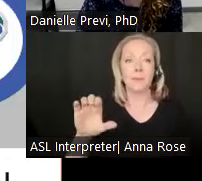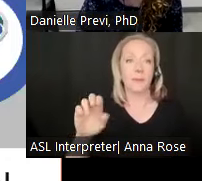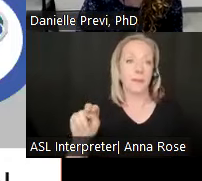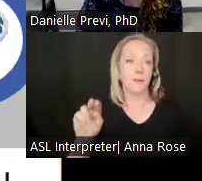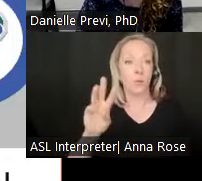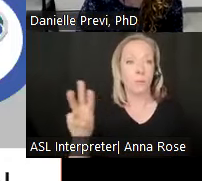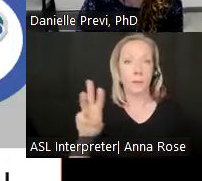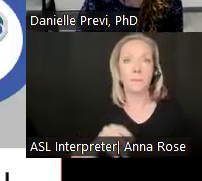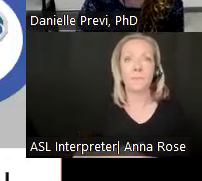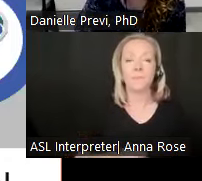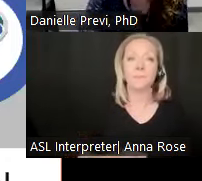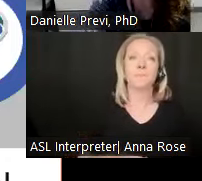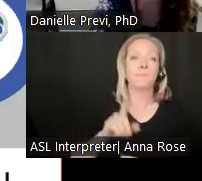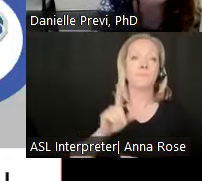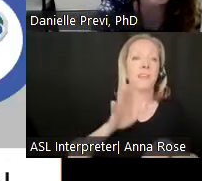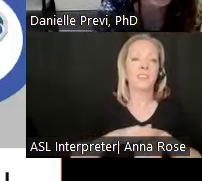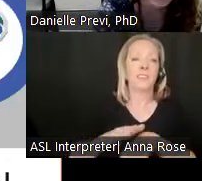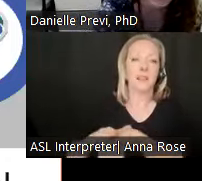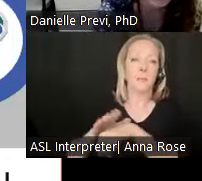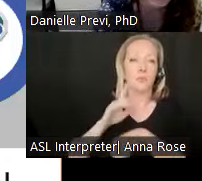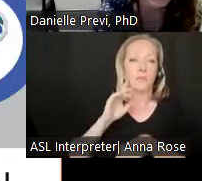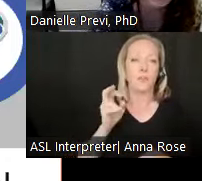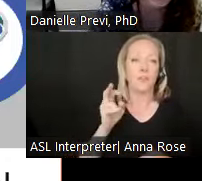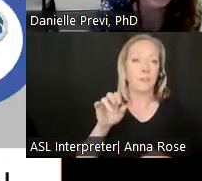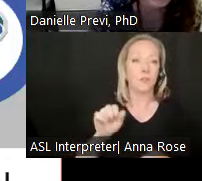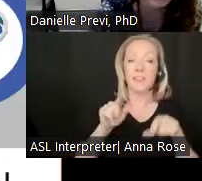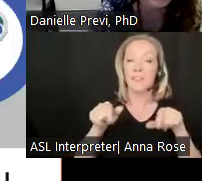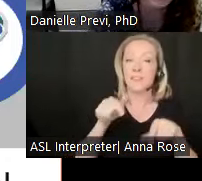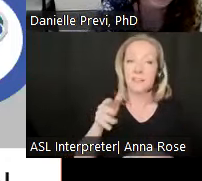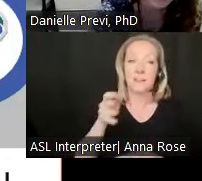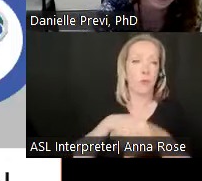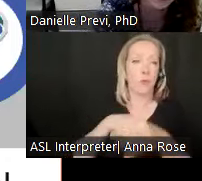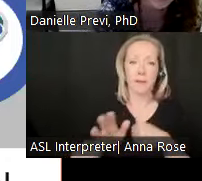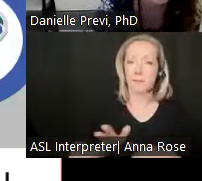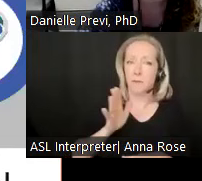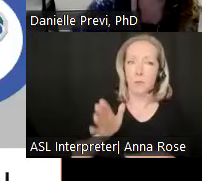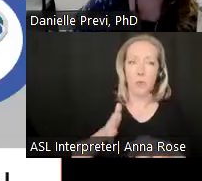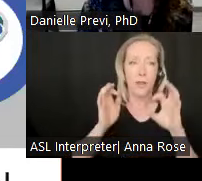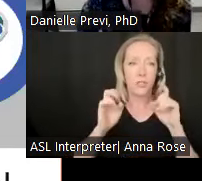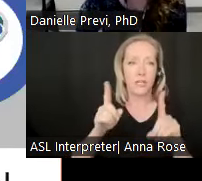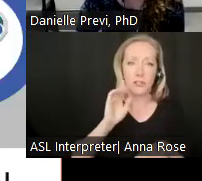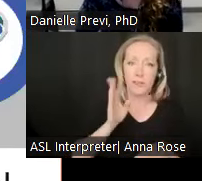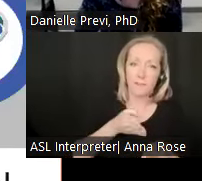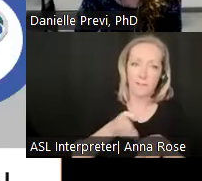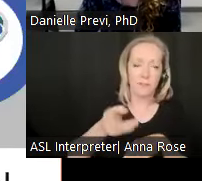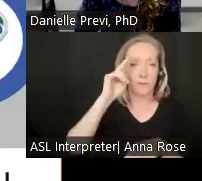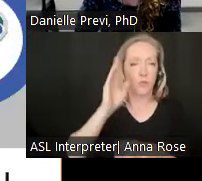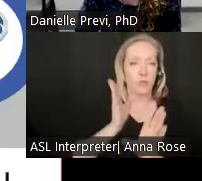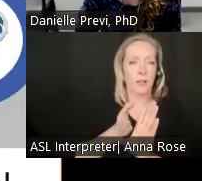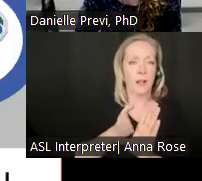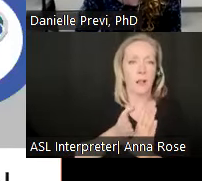Here are the disclaimers for the series. This training is not meant to replace formal education in neuropsychology and the views of the speakers are their own.